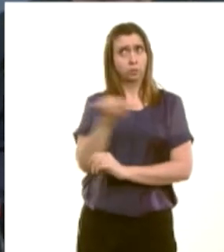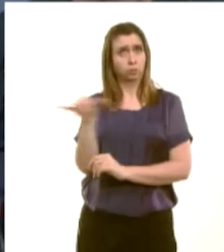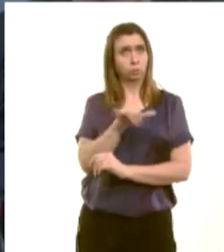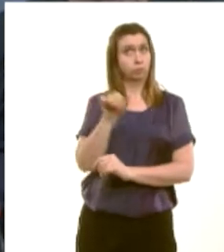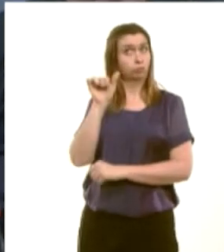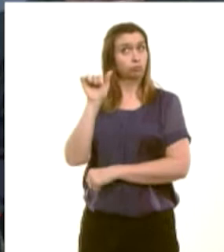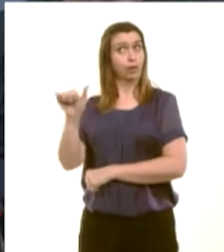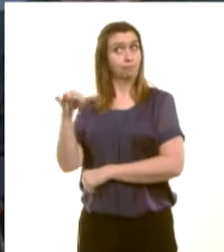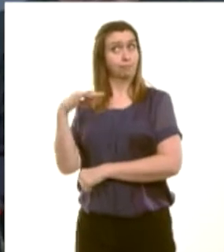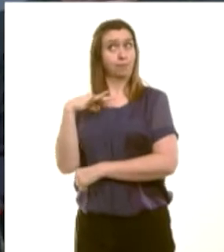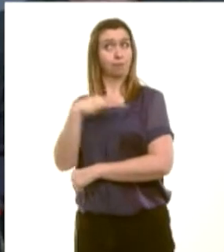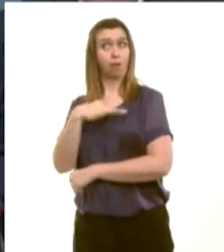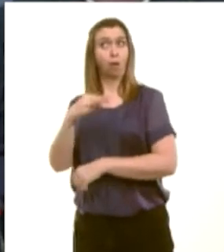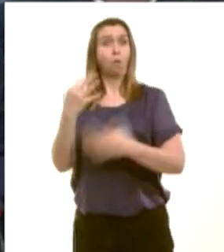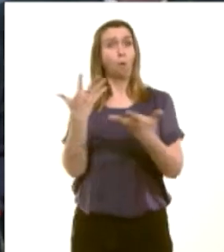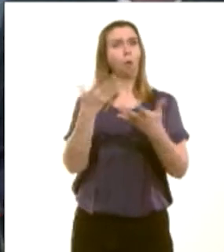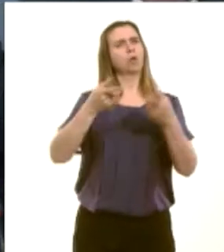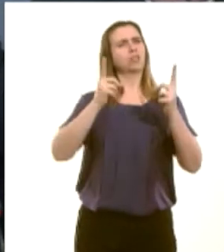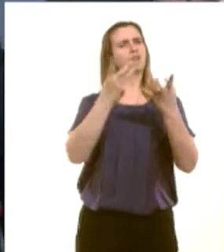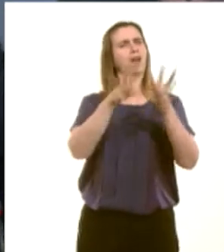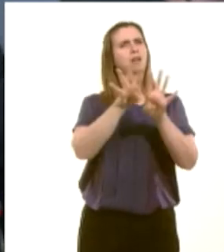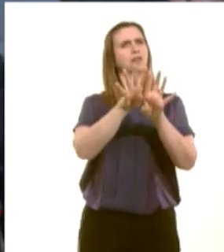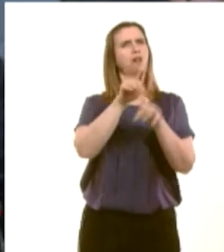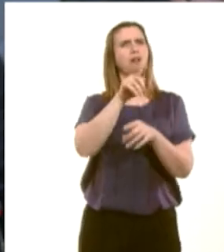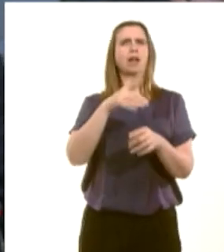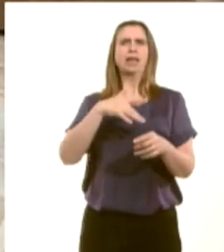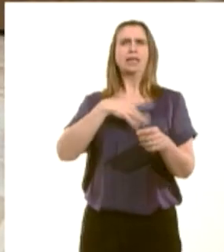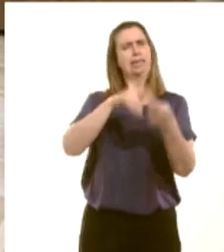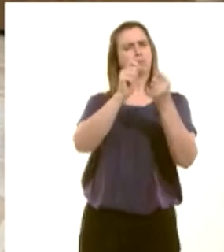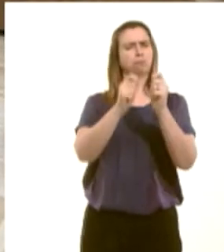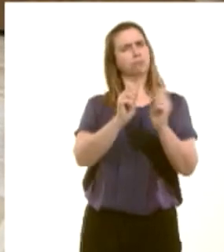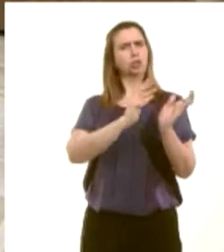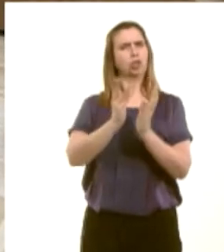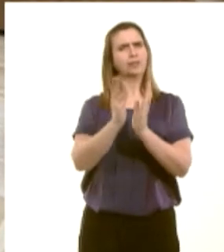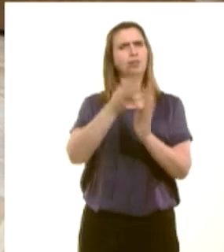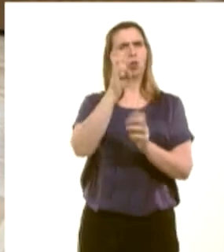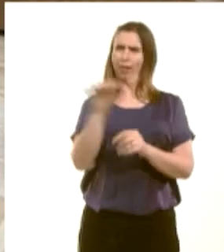right, or are the directors at board level right when they say they need to reconfigure services in north Wales? Carwyn Jones: Well, theyíre both right, because